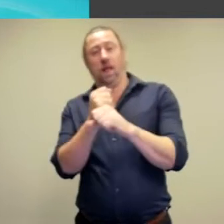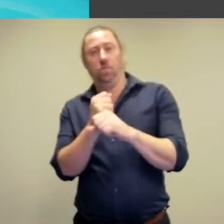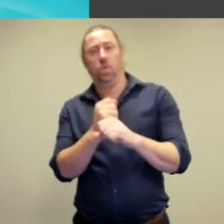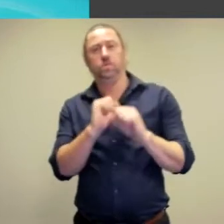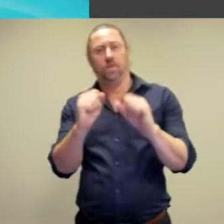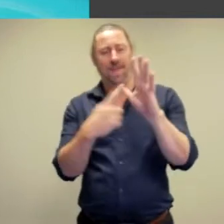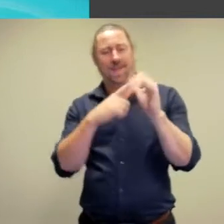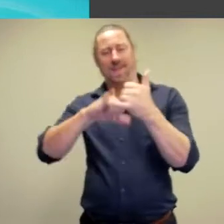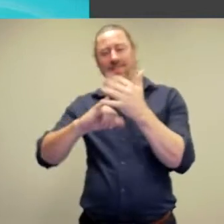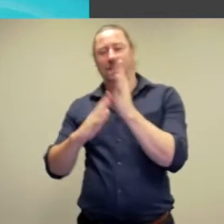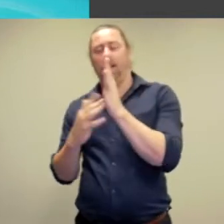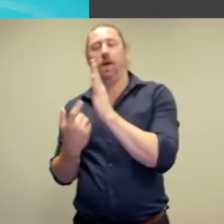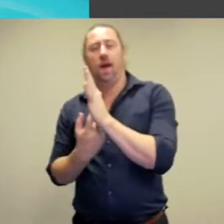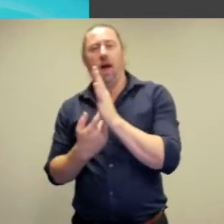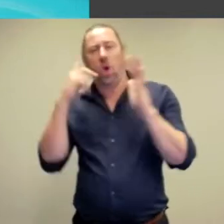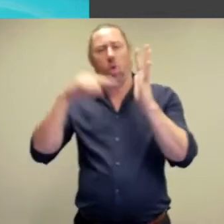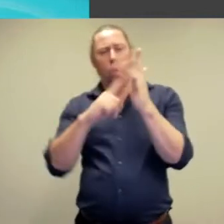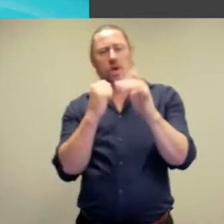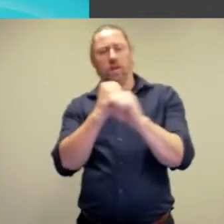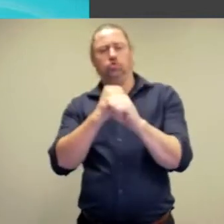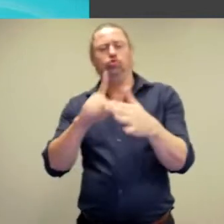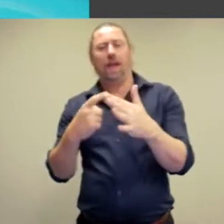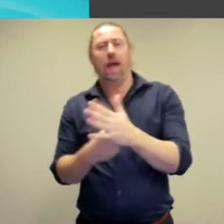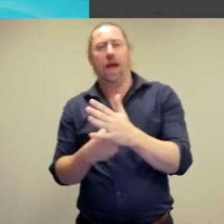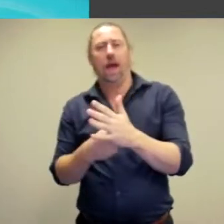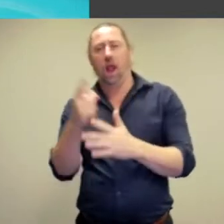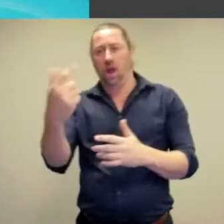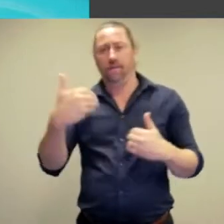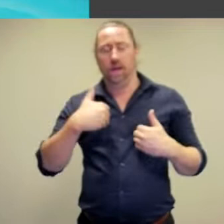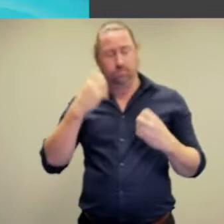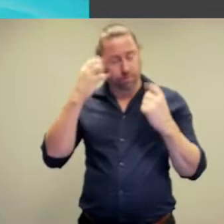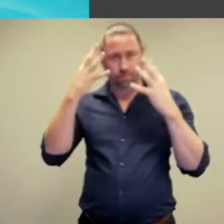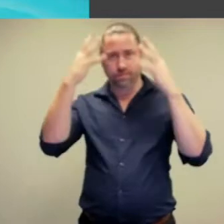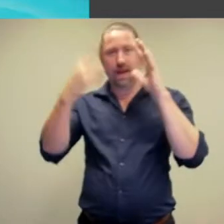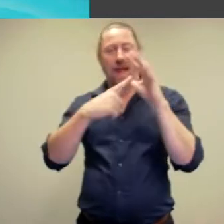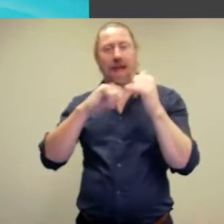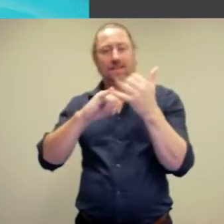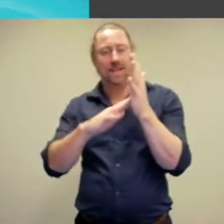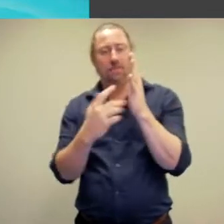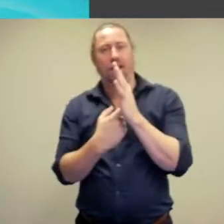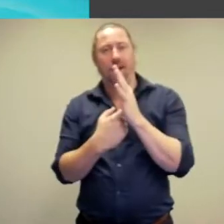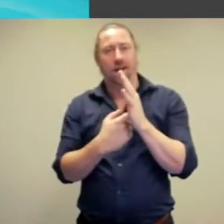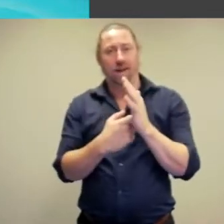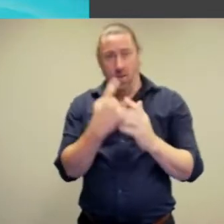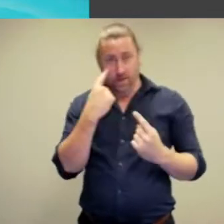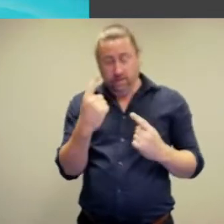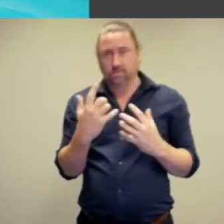ASMR triggers. So things that set off the ASMR